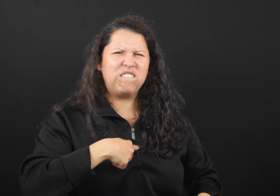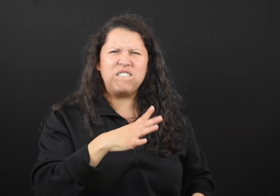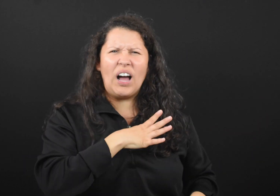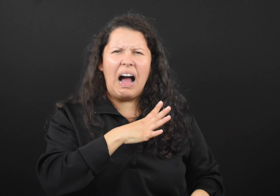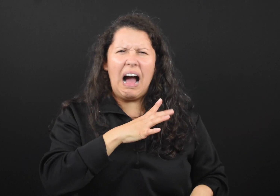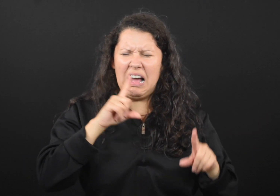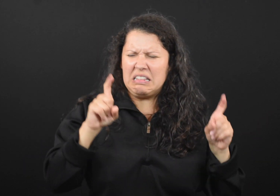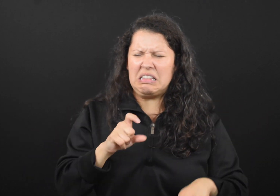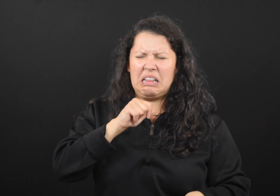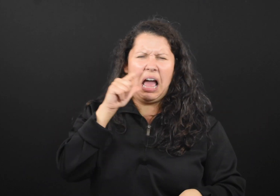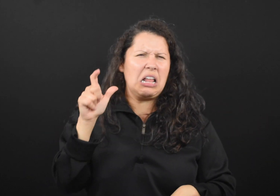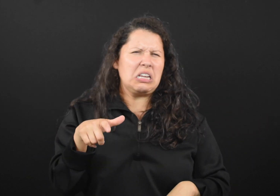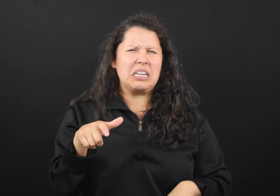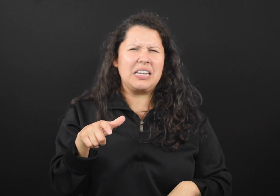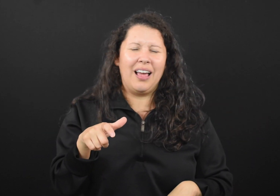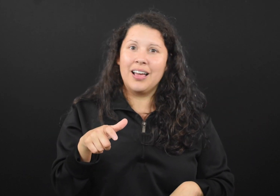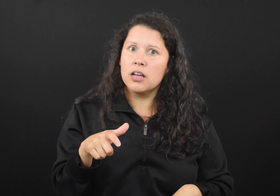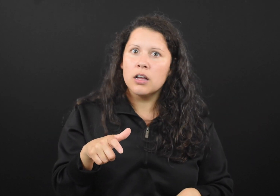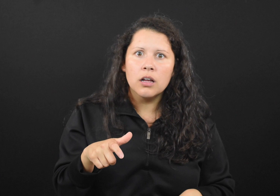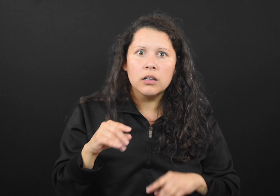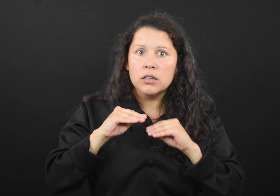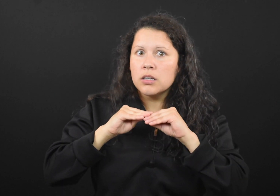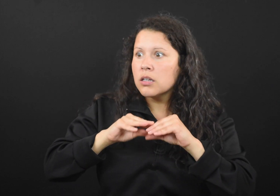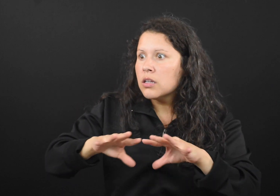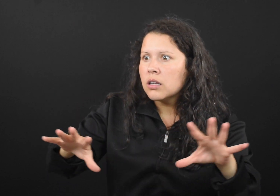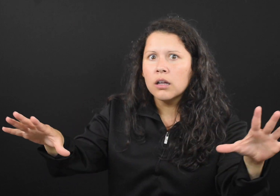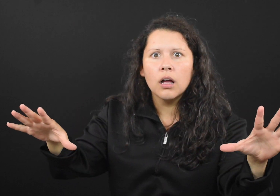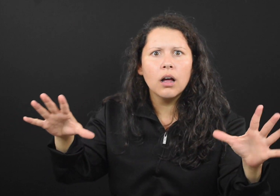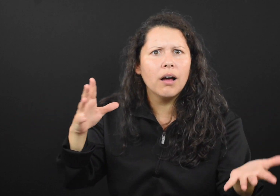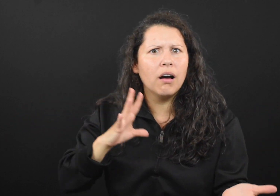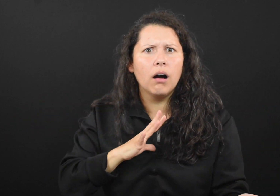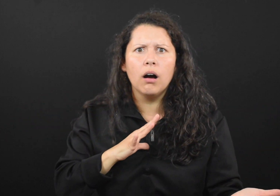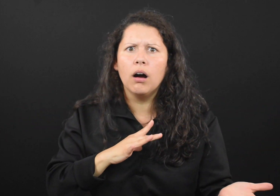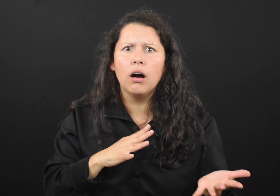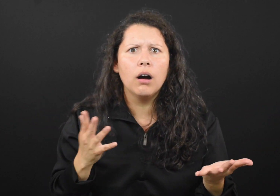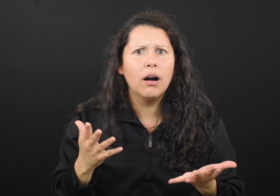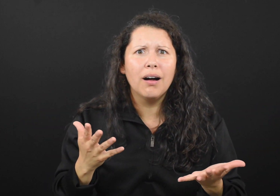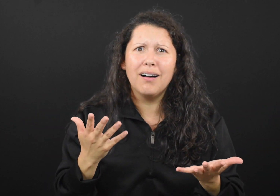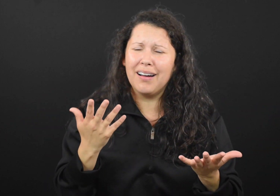“[They] feel fine and do not need to get tested. Part of disseminating the message is